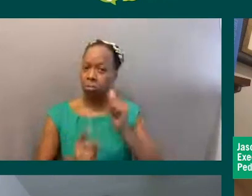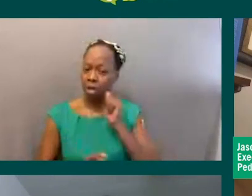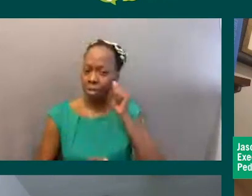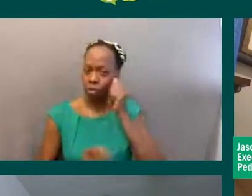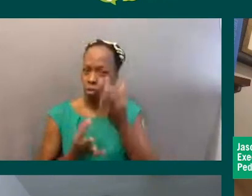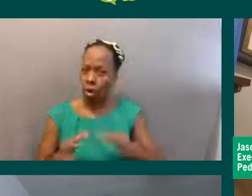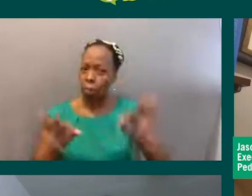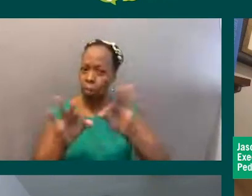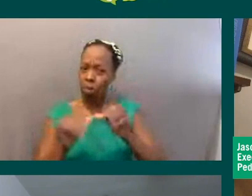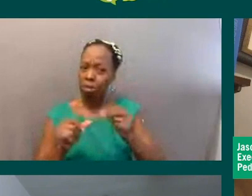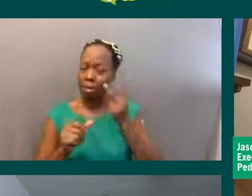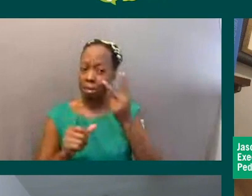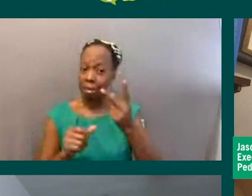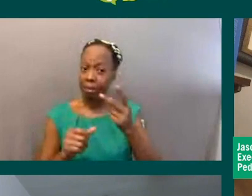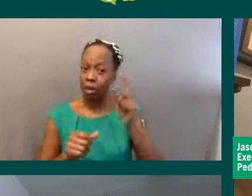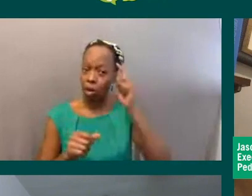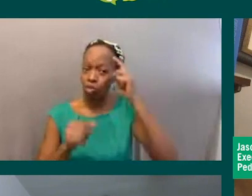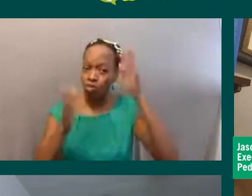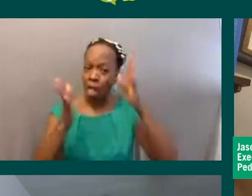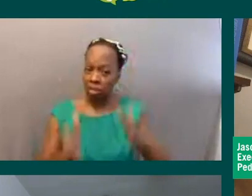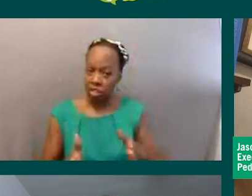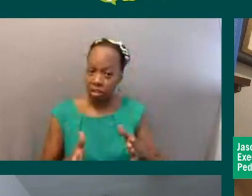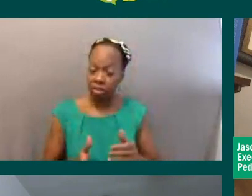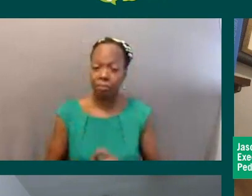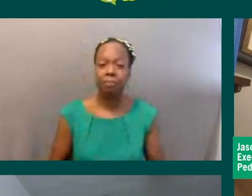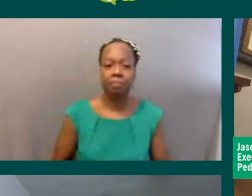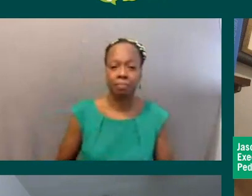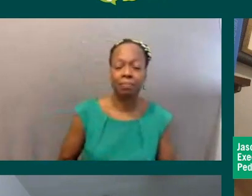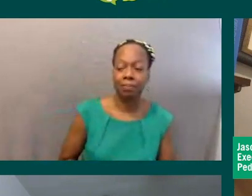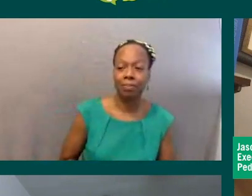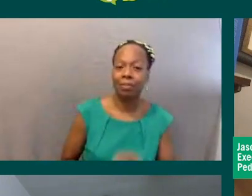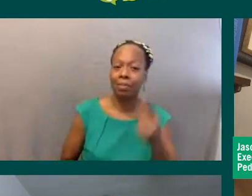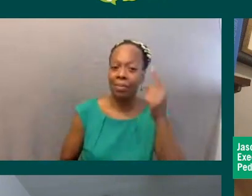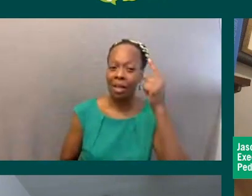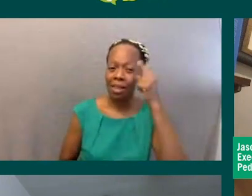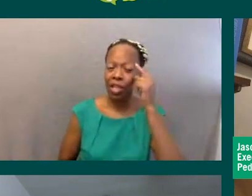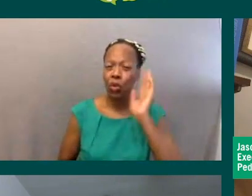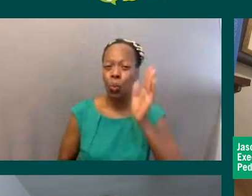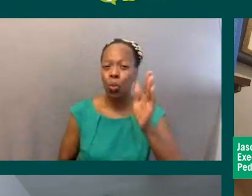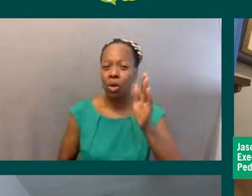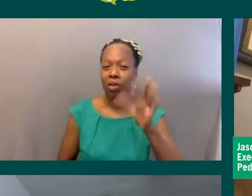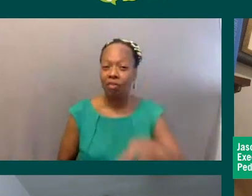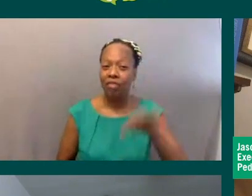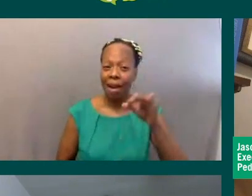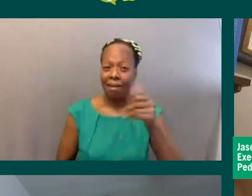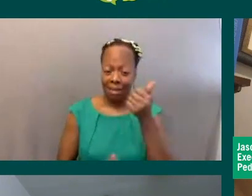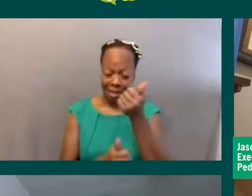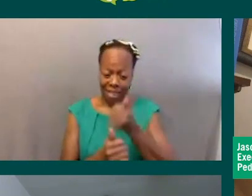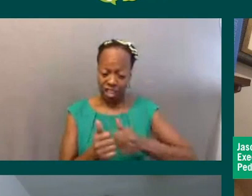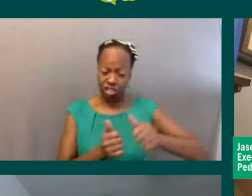Yeah, I mean, I think what you'll find is each of us, so this segment